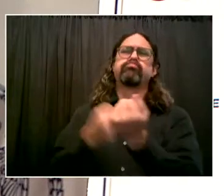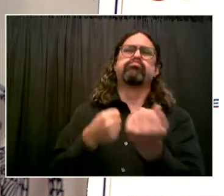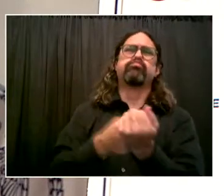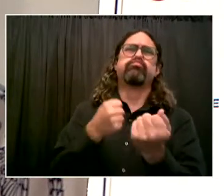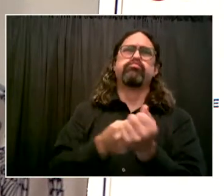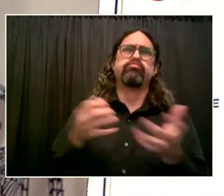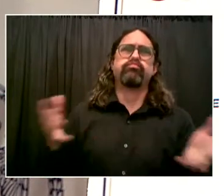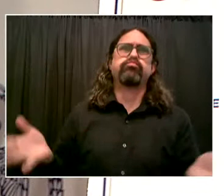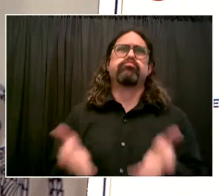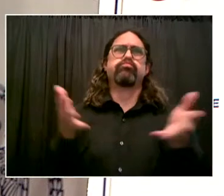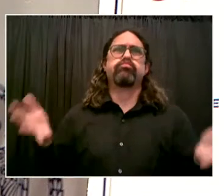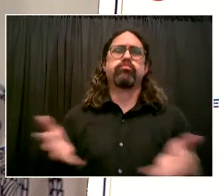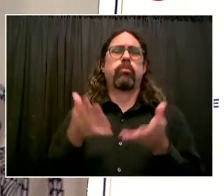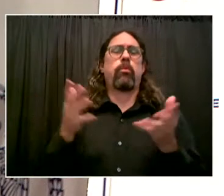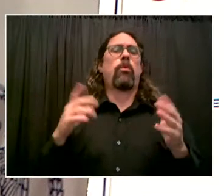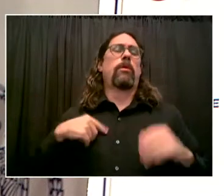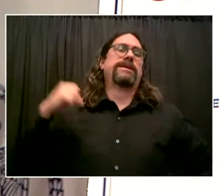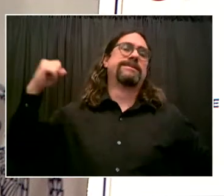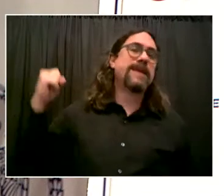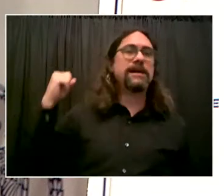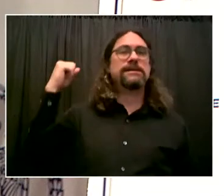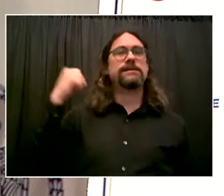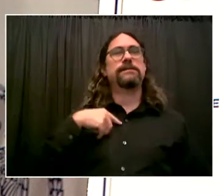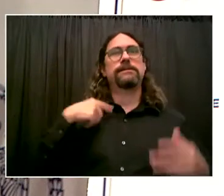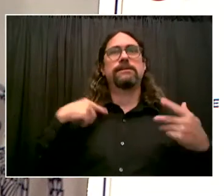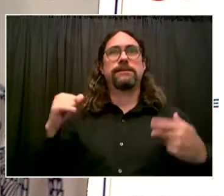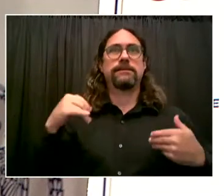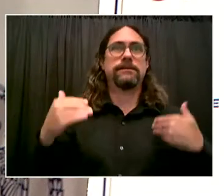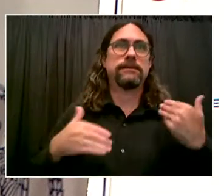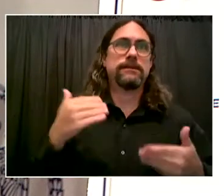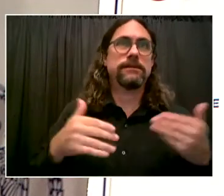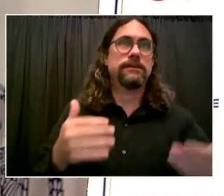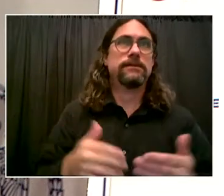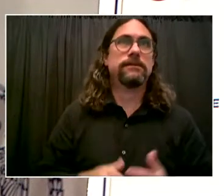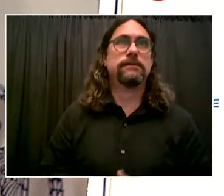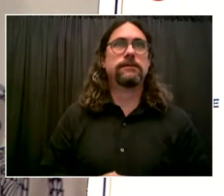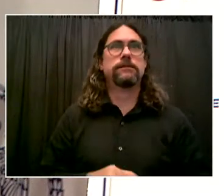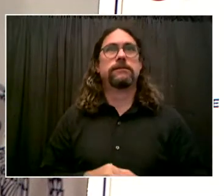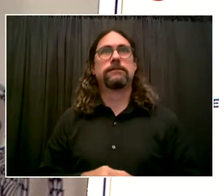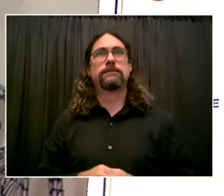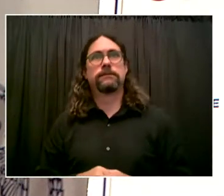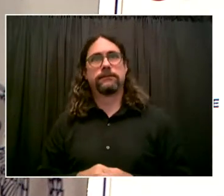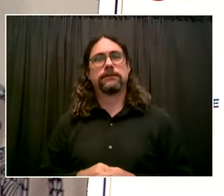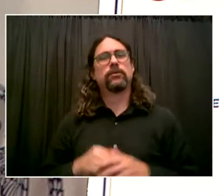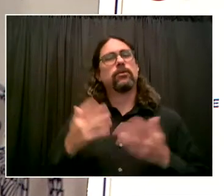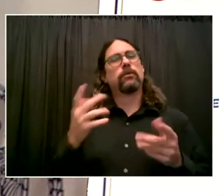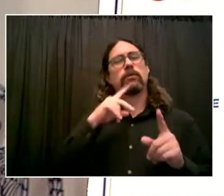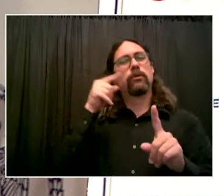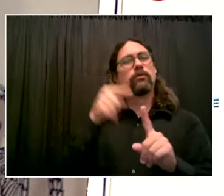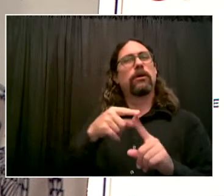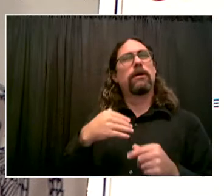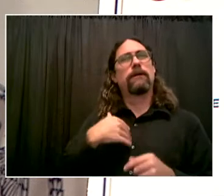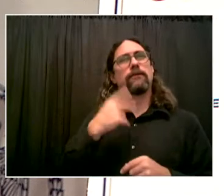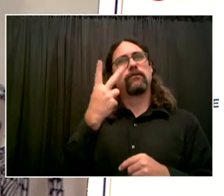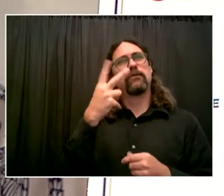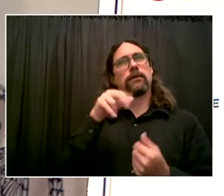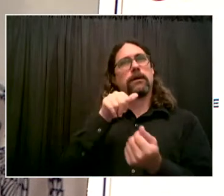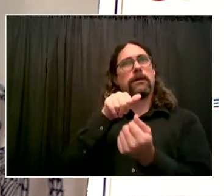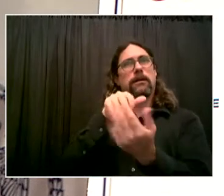THEY ARE NOT DOING ANYTHING. WERE GOING TO DO ALL OF THE ABOVE.